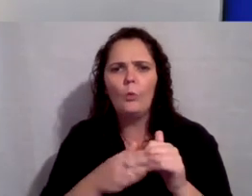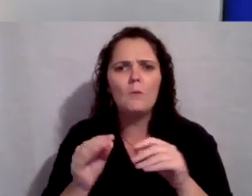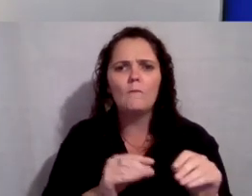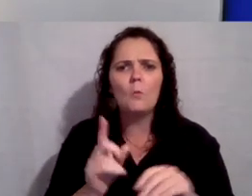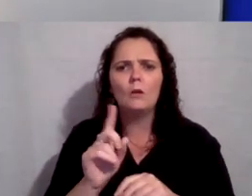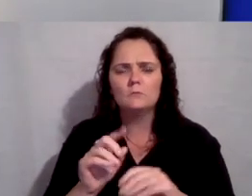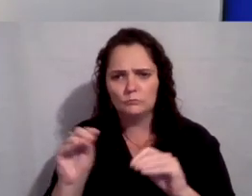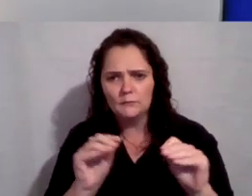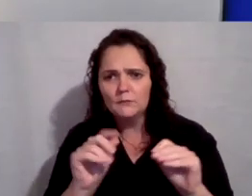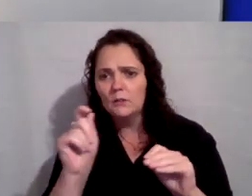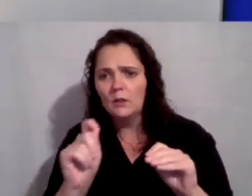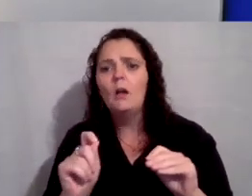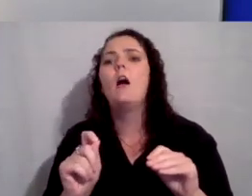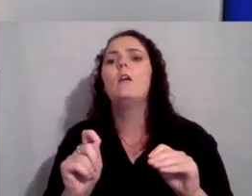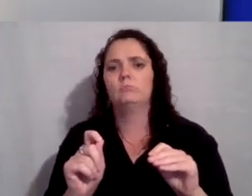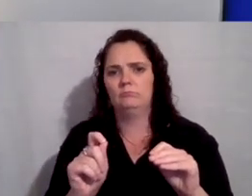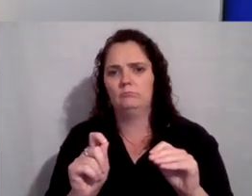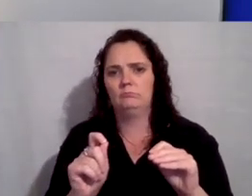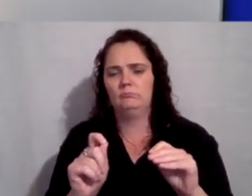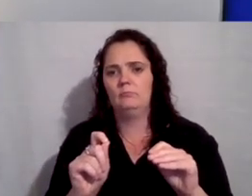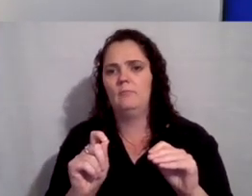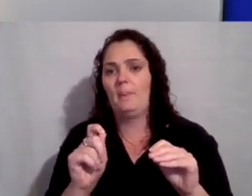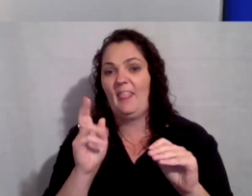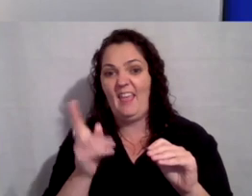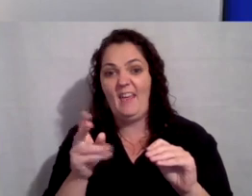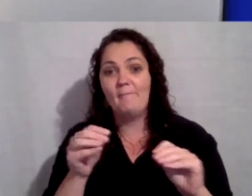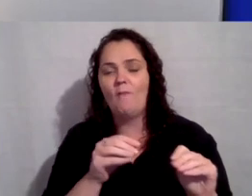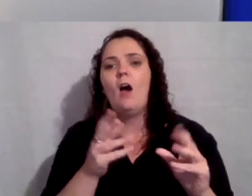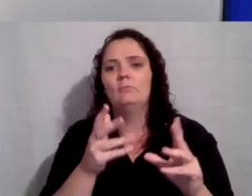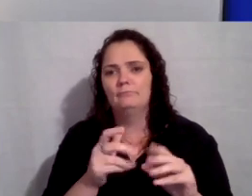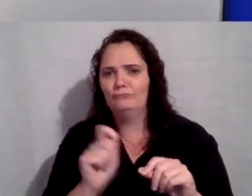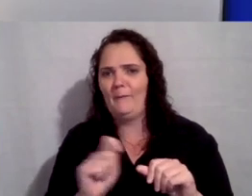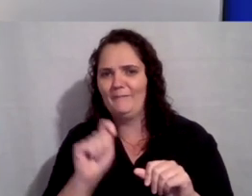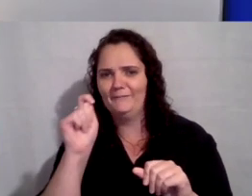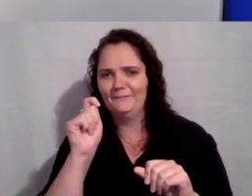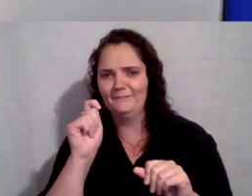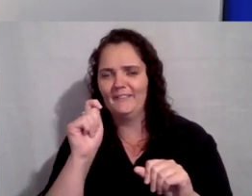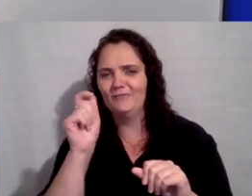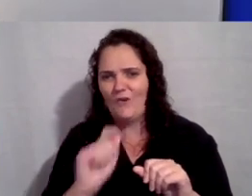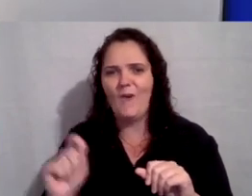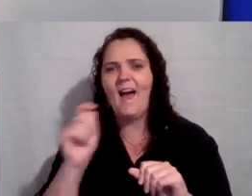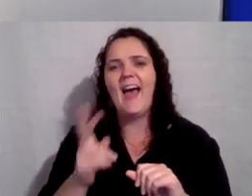and then we're going to have them move again, just one part of the body and you're going to rub back and redraw and we're going to start to think of the